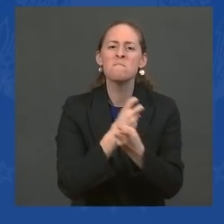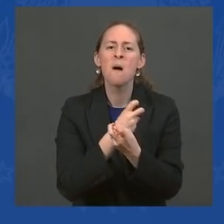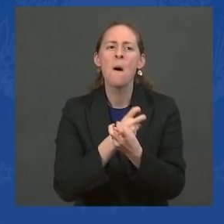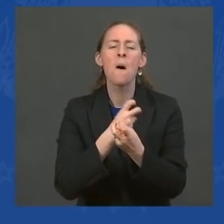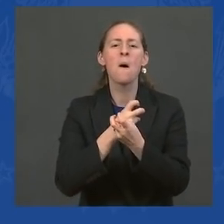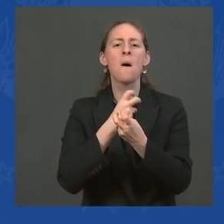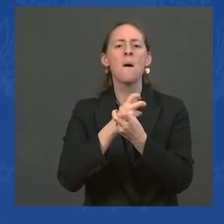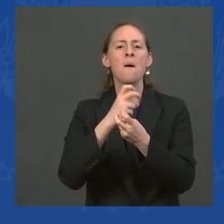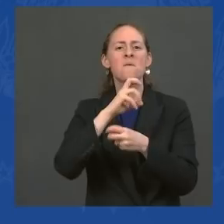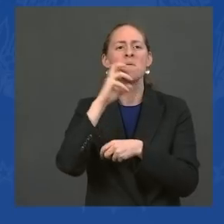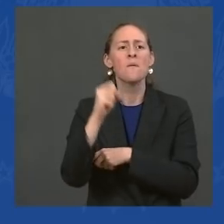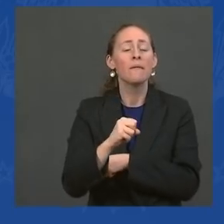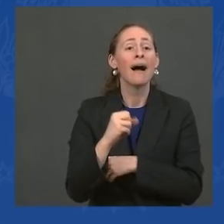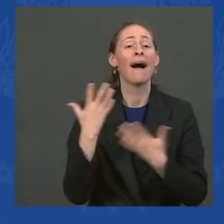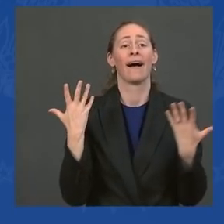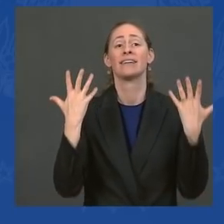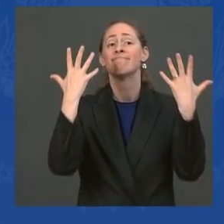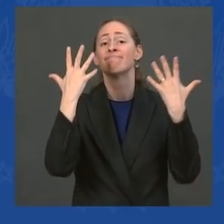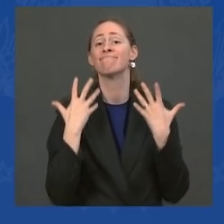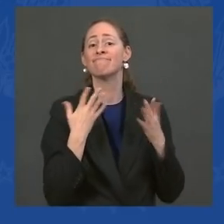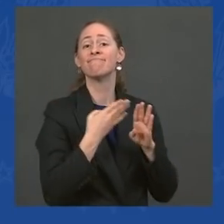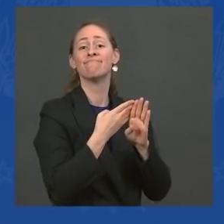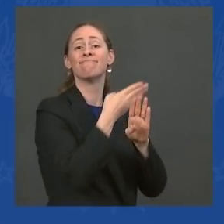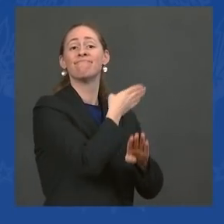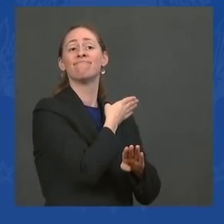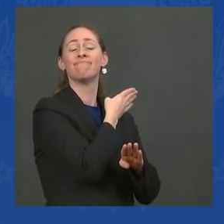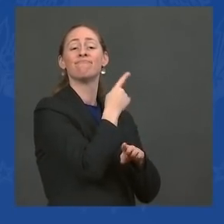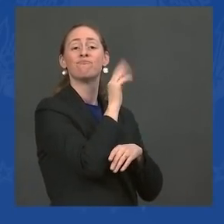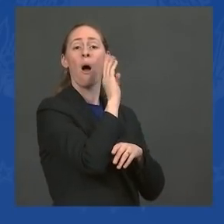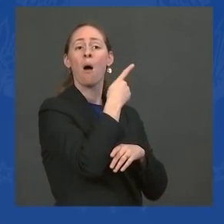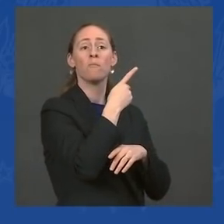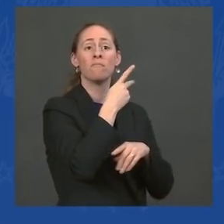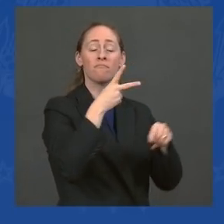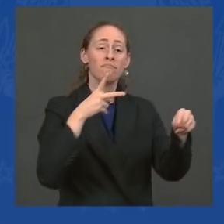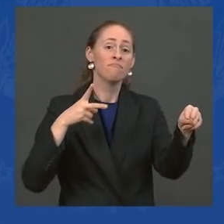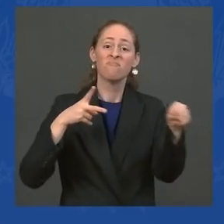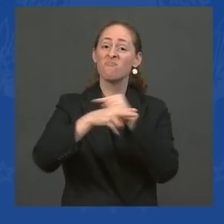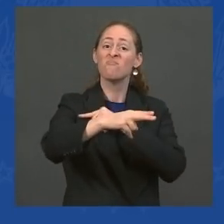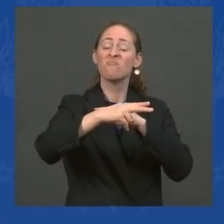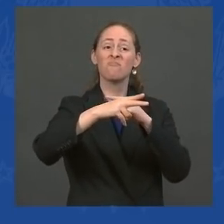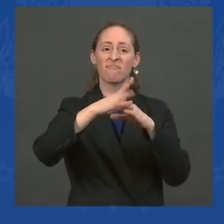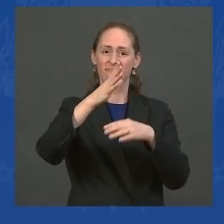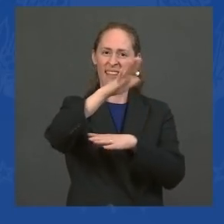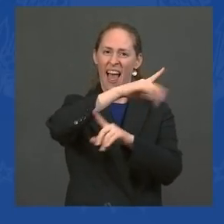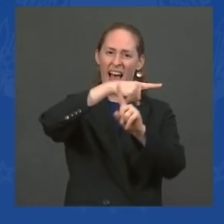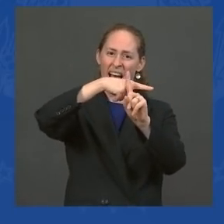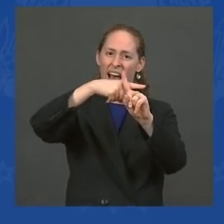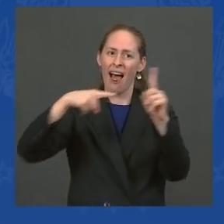cut the size of the monument nearly in half, stripping away more than 800,000 protected acres.